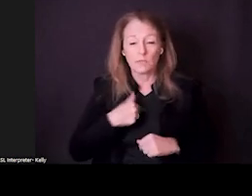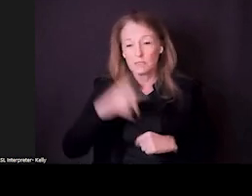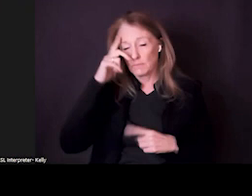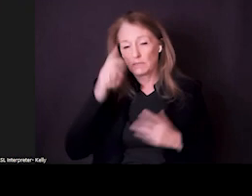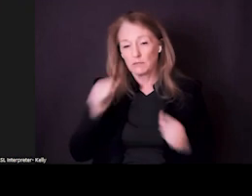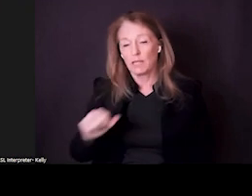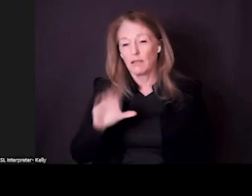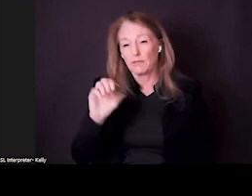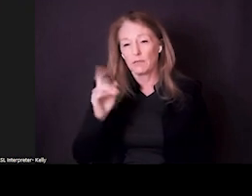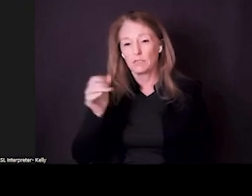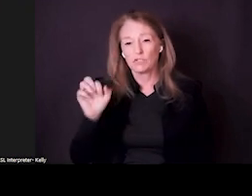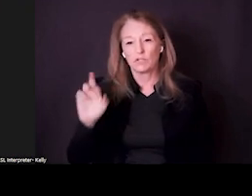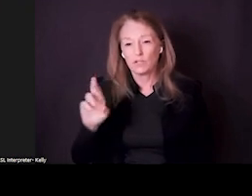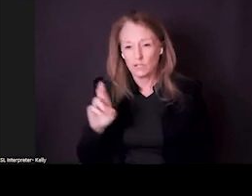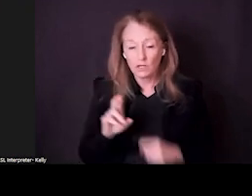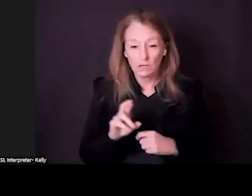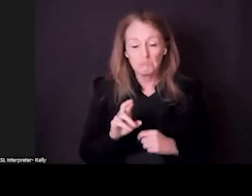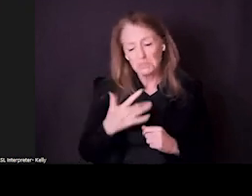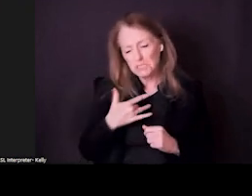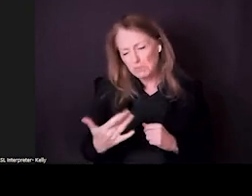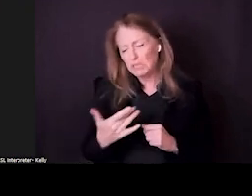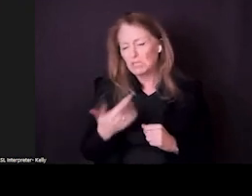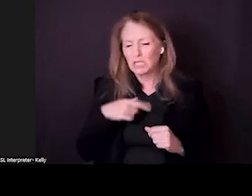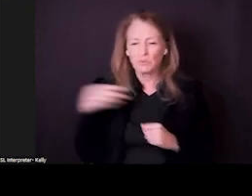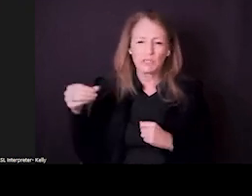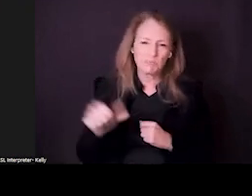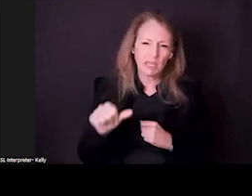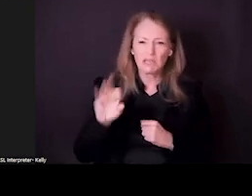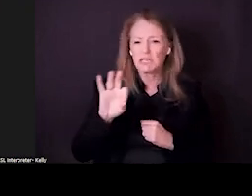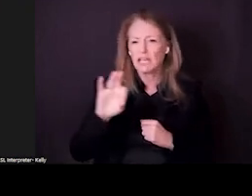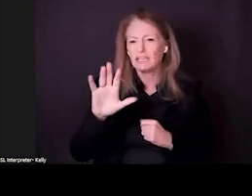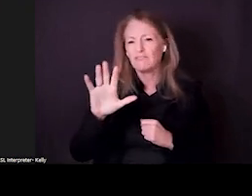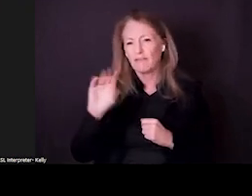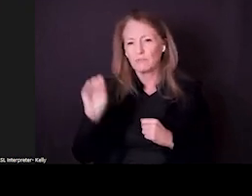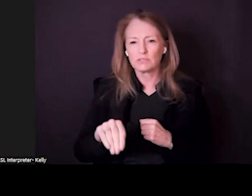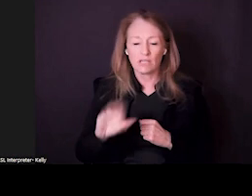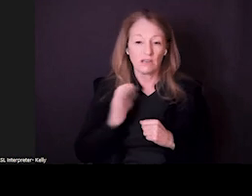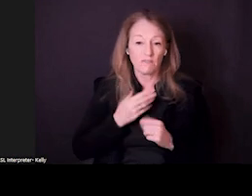COMMISSIONER, WE ARE TYPICALLY SPENDING 95% OF THE DOLLARS ON THIS